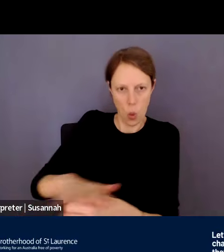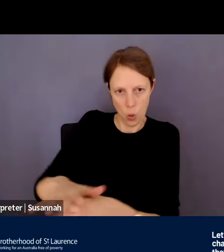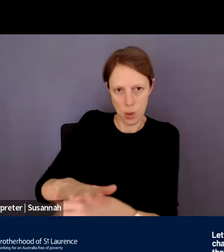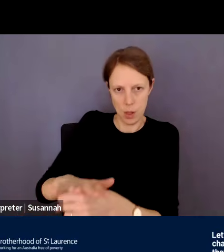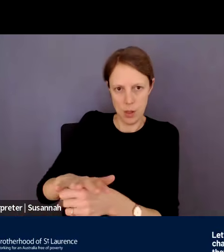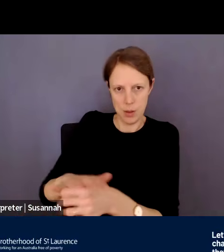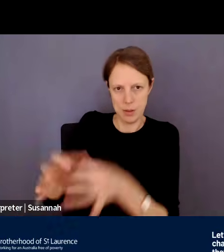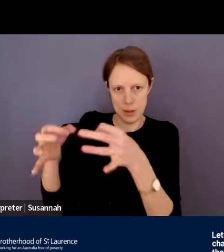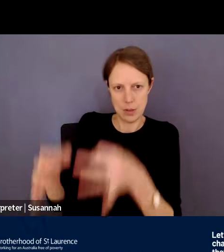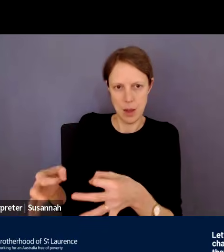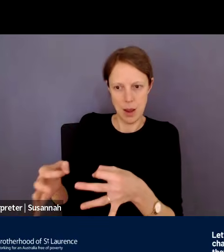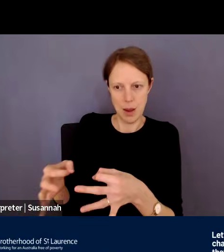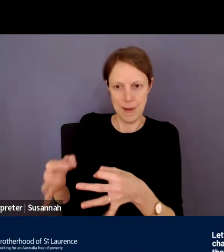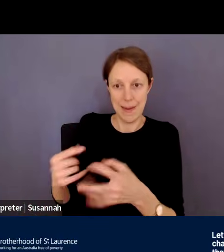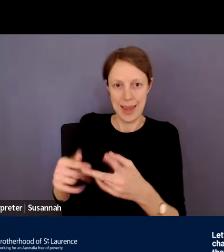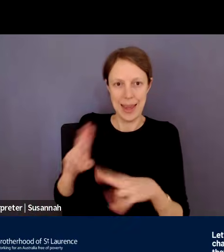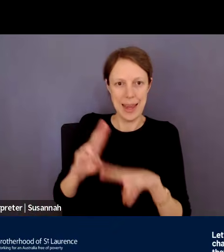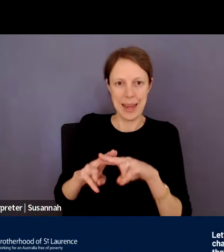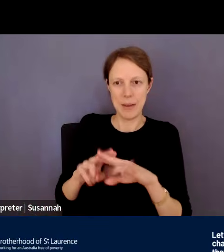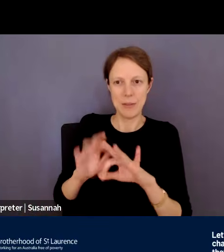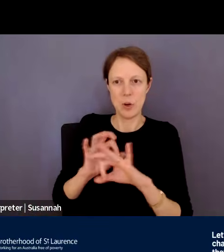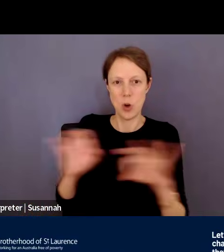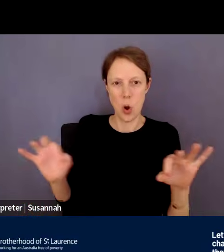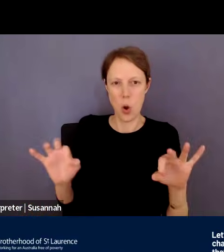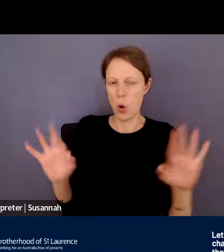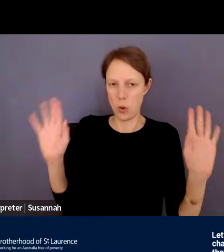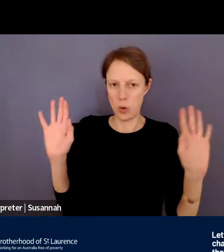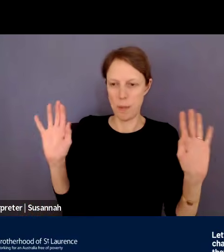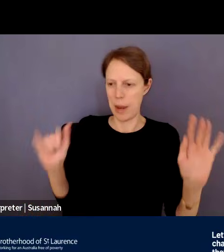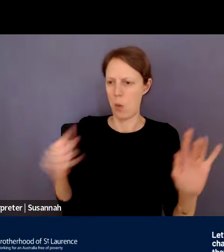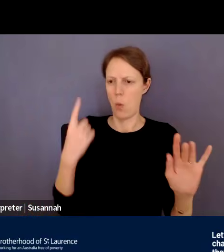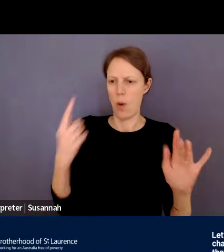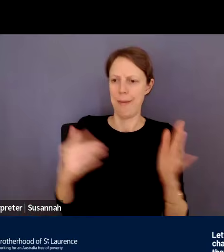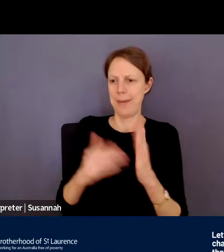this because if instead you do a kind of single size fits all, here's your eligibility and you